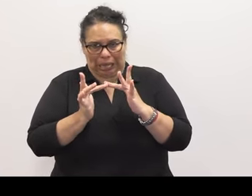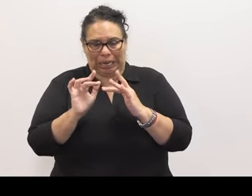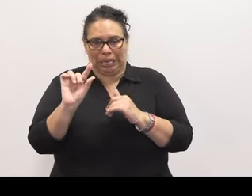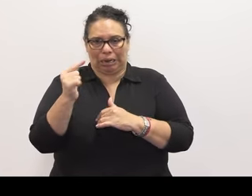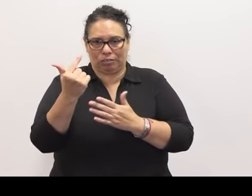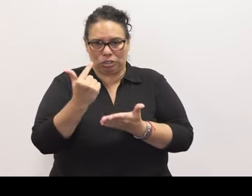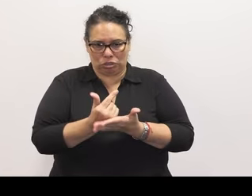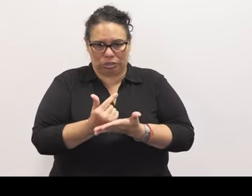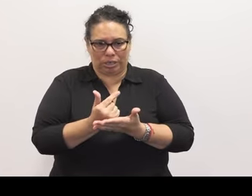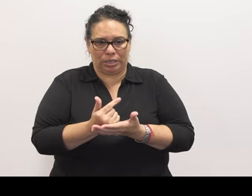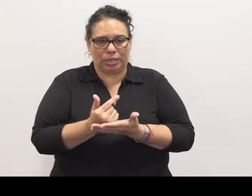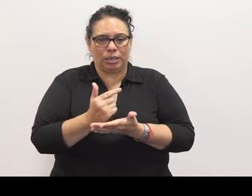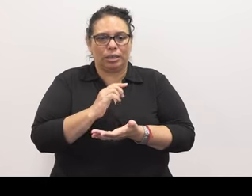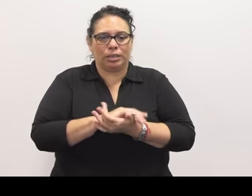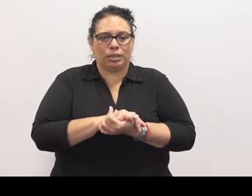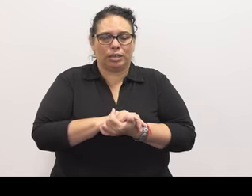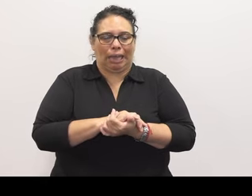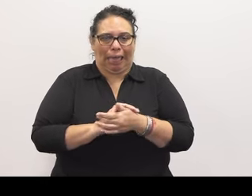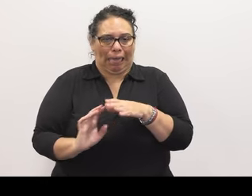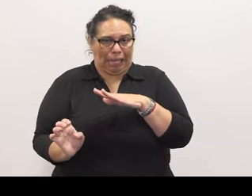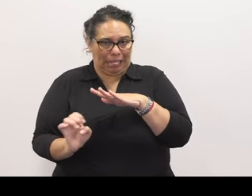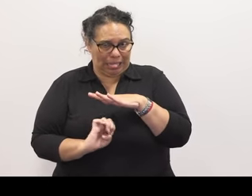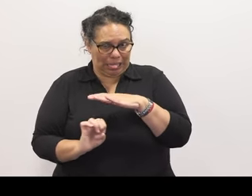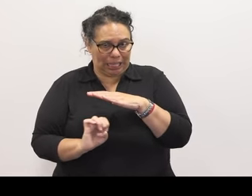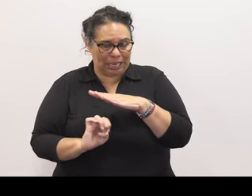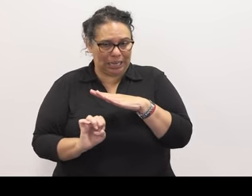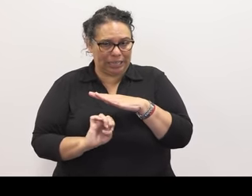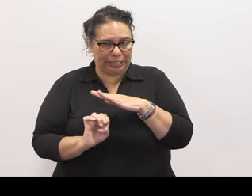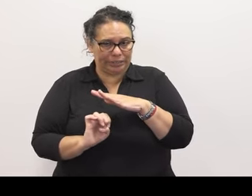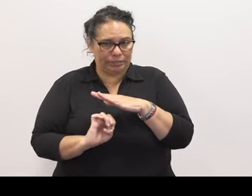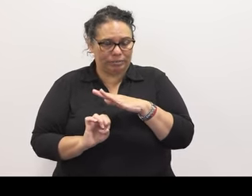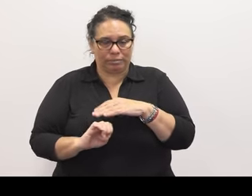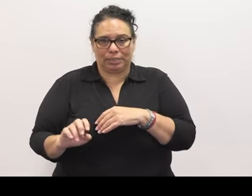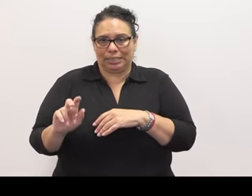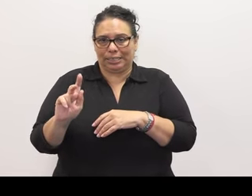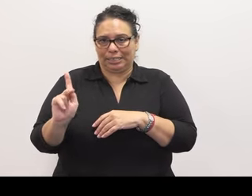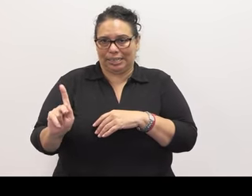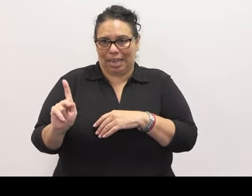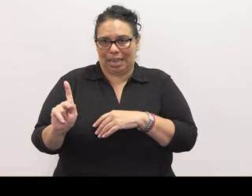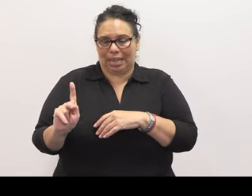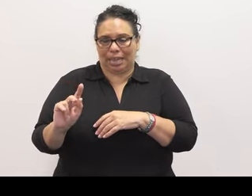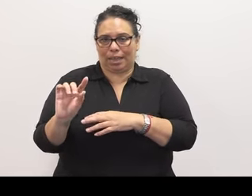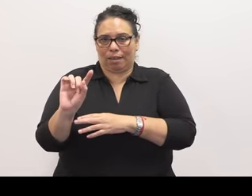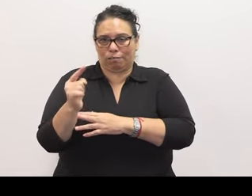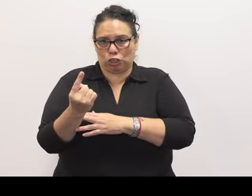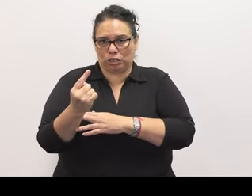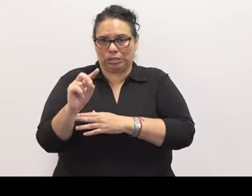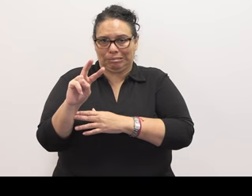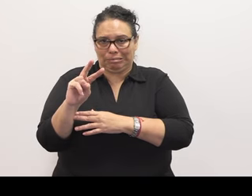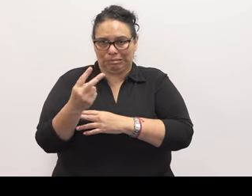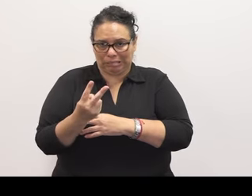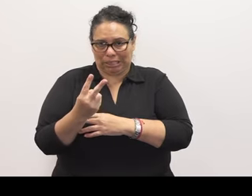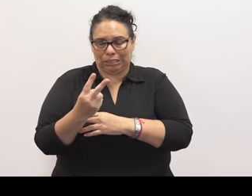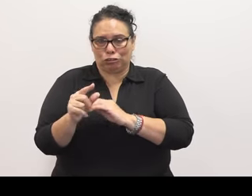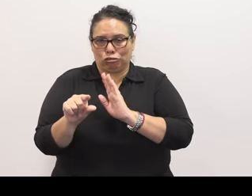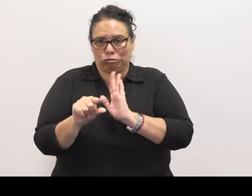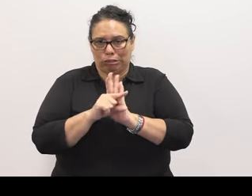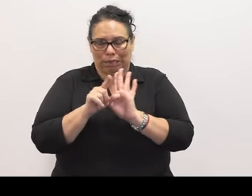And in elementary, K and one and two are those critical years where our students